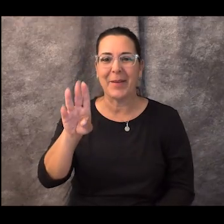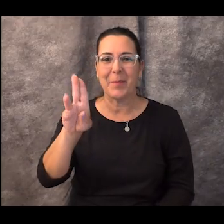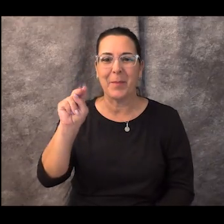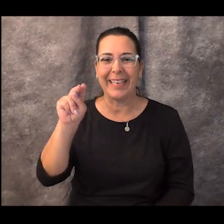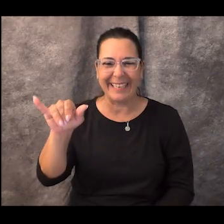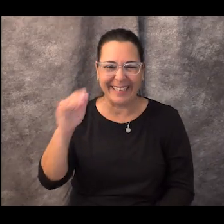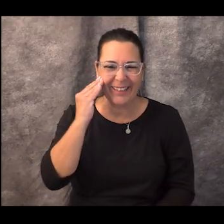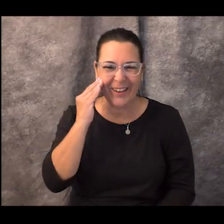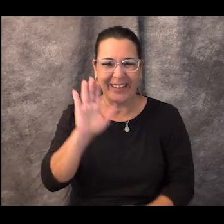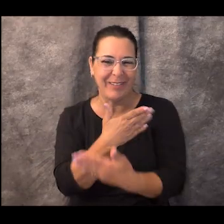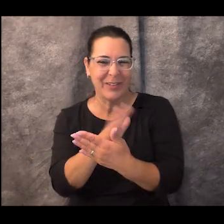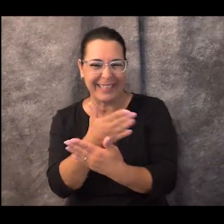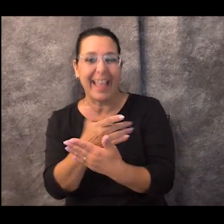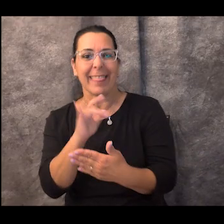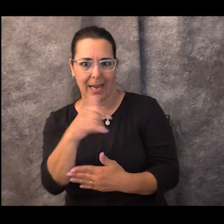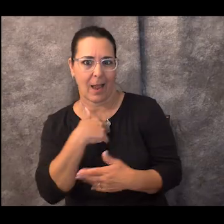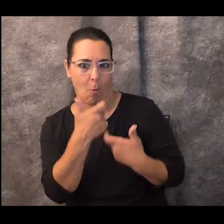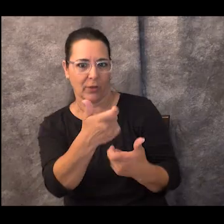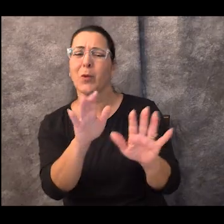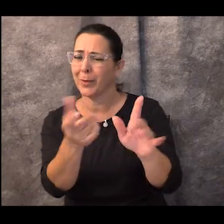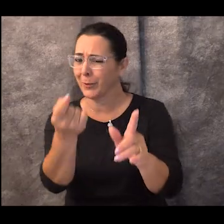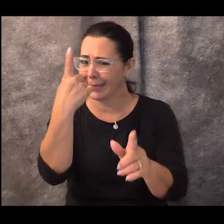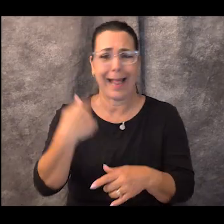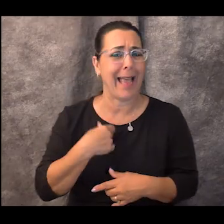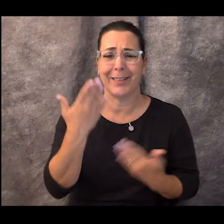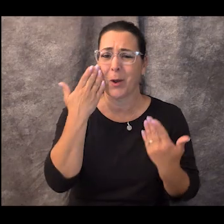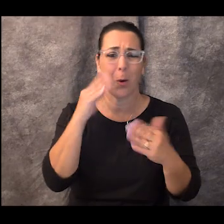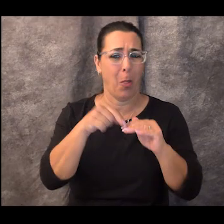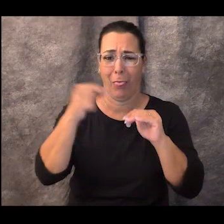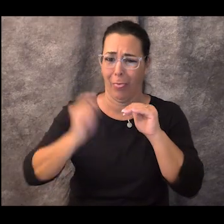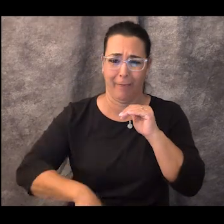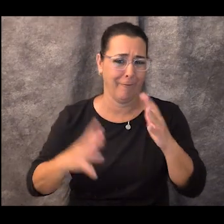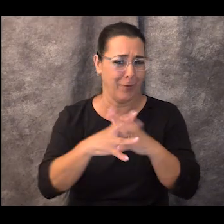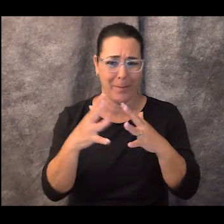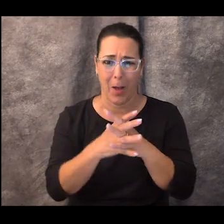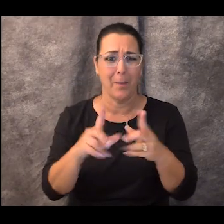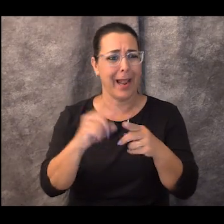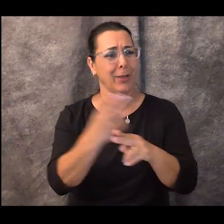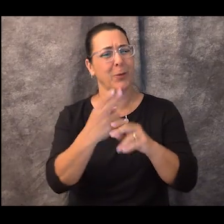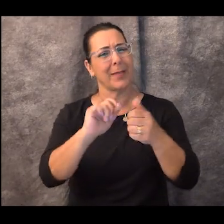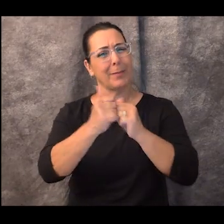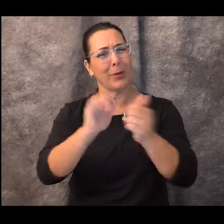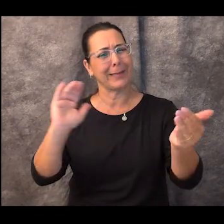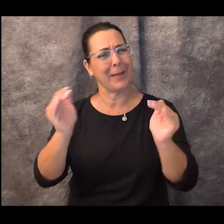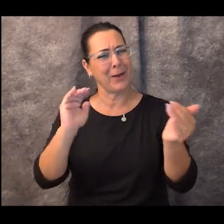So dude, don't be fooled, please. It's not. [Michelle and Eric laugh] (Eric) Oh no, that I feel like that one really made sense.